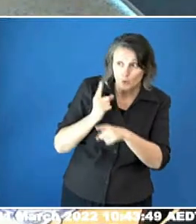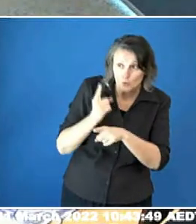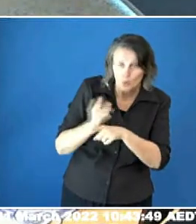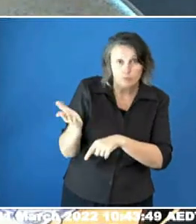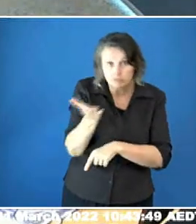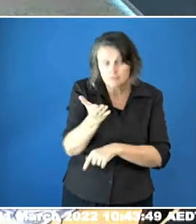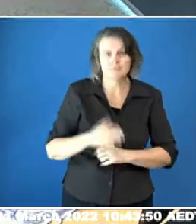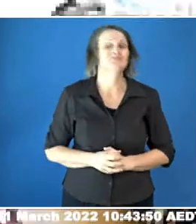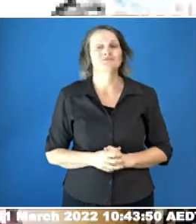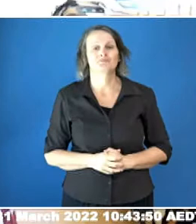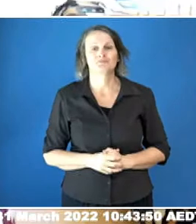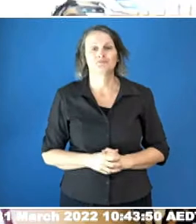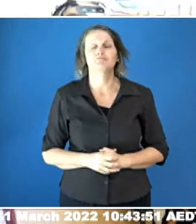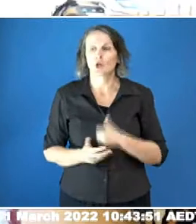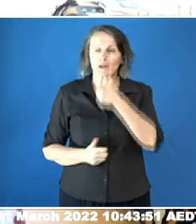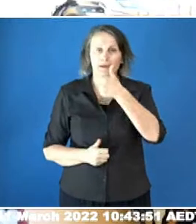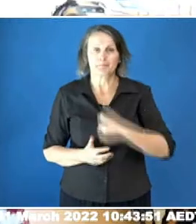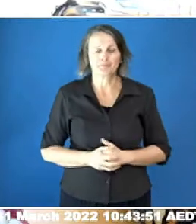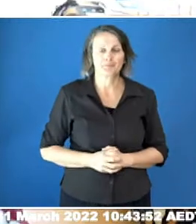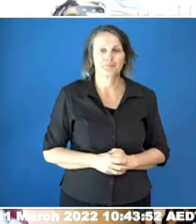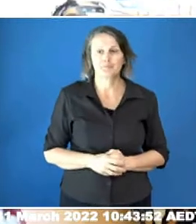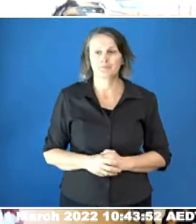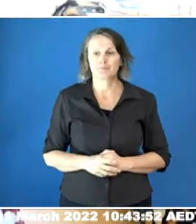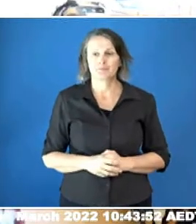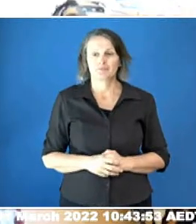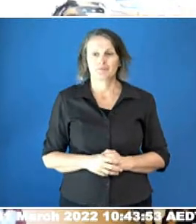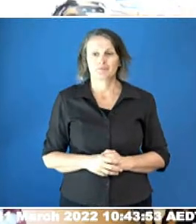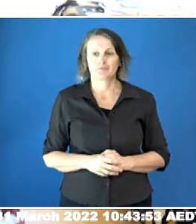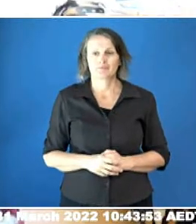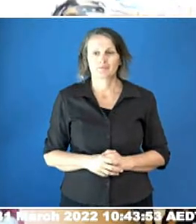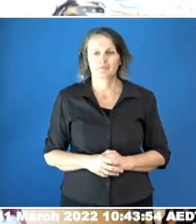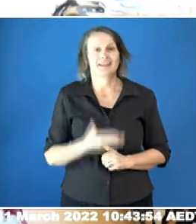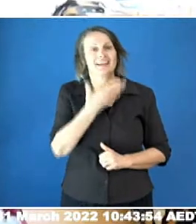Okay. COMMISSIONER GALBALLY: It's nice to see you again, Libby.